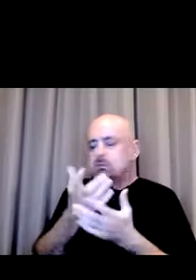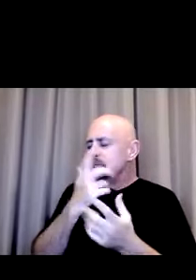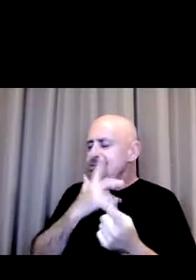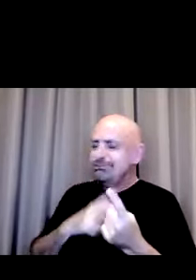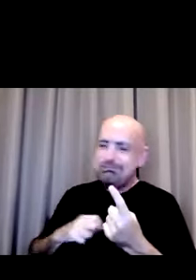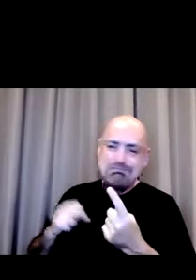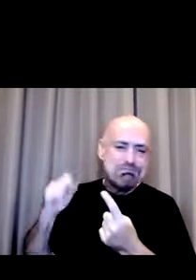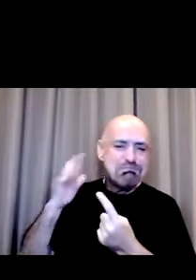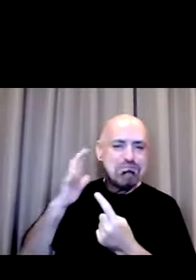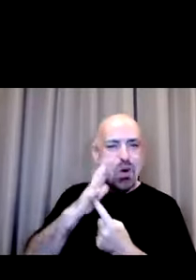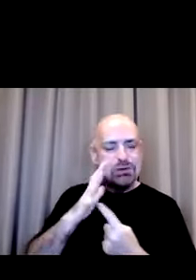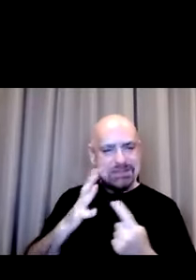of lights of all